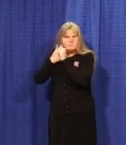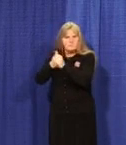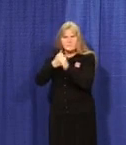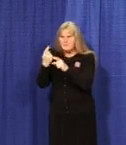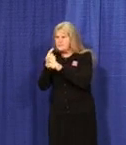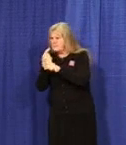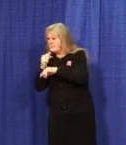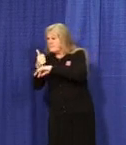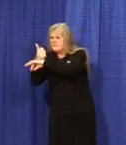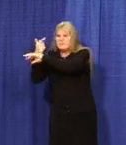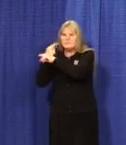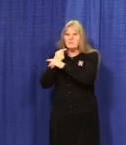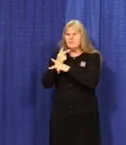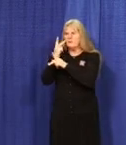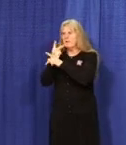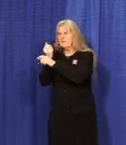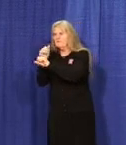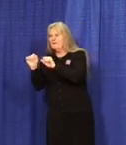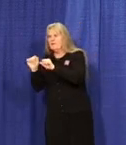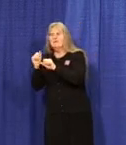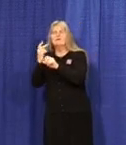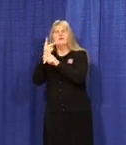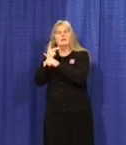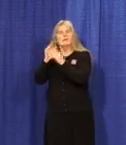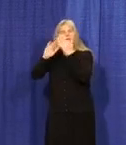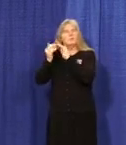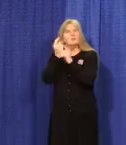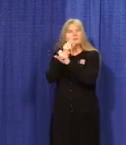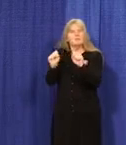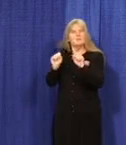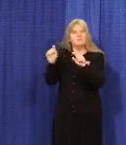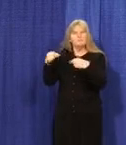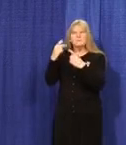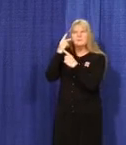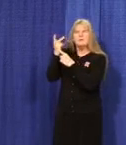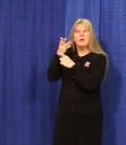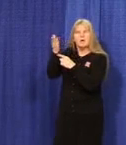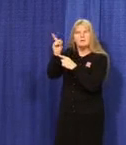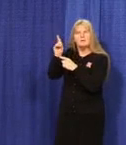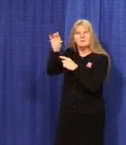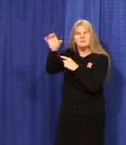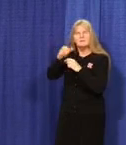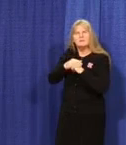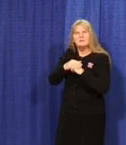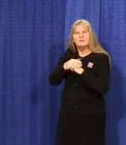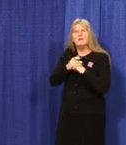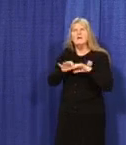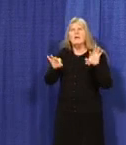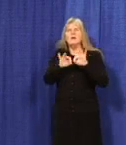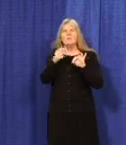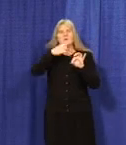they need to keep themselves and the community safe. We each need to remember that the actions that we take are not